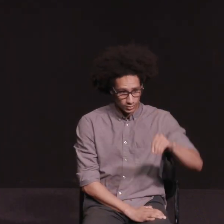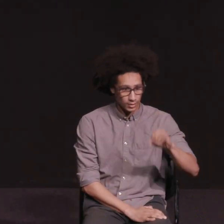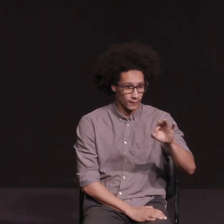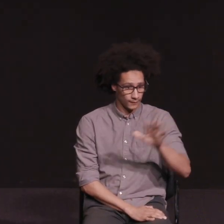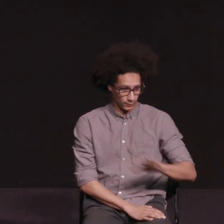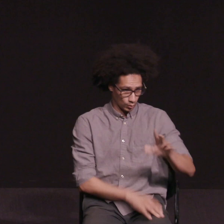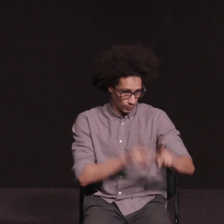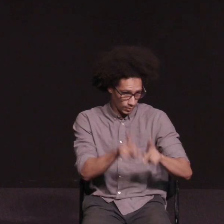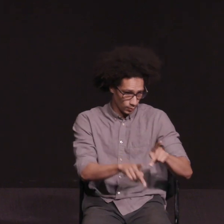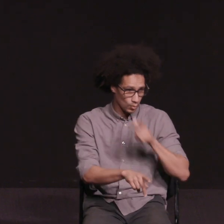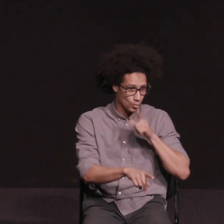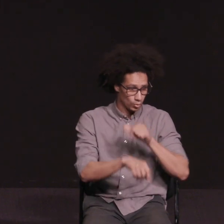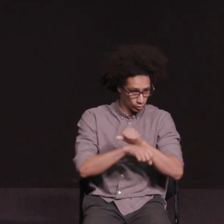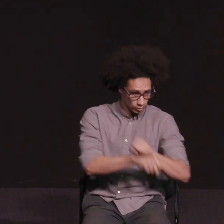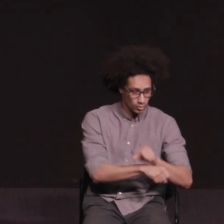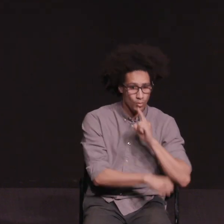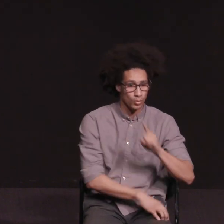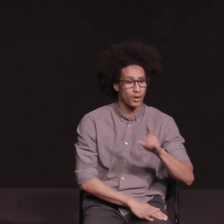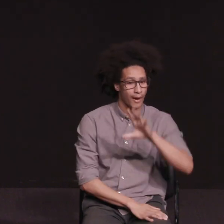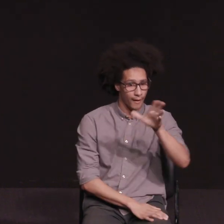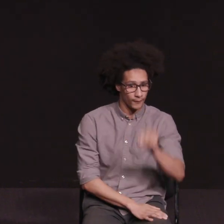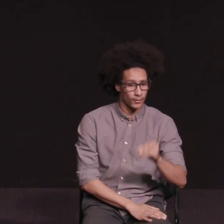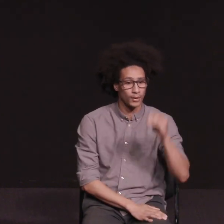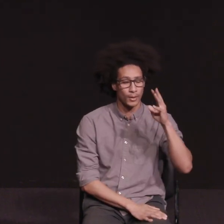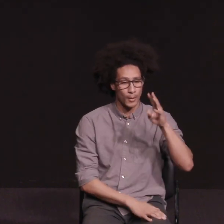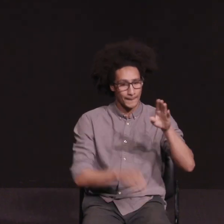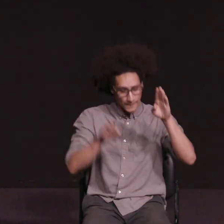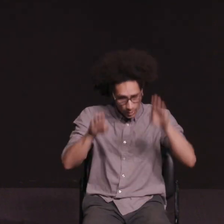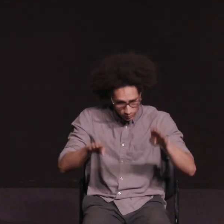were African Muslims, Arabic, which was spoken and written